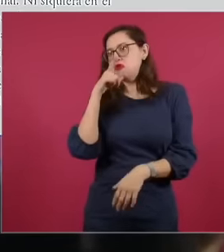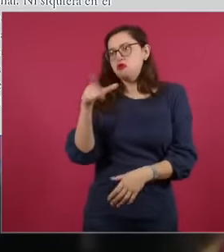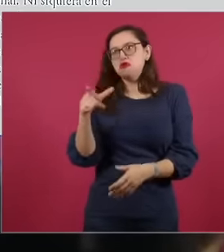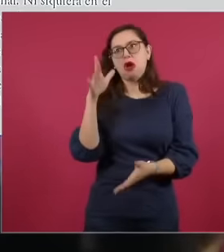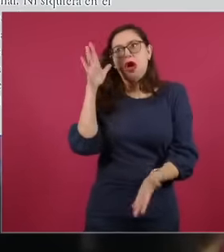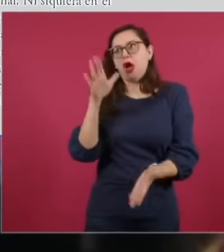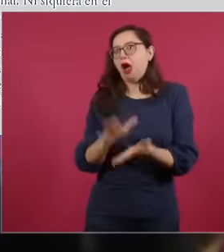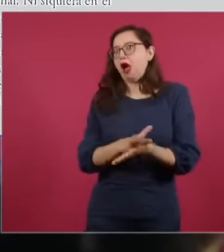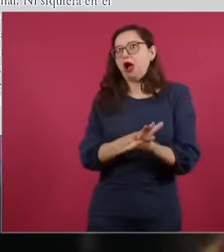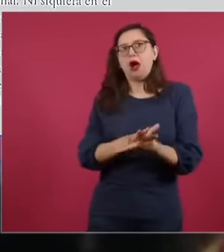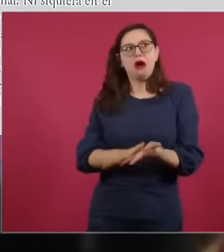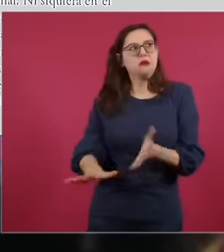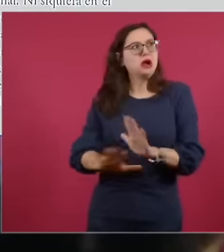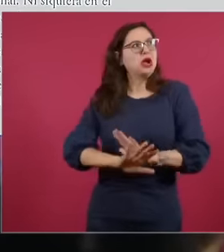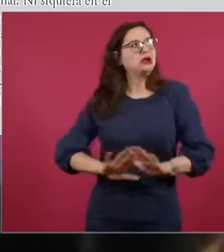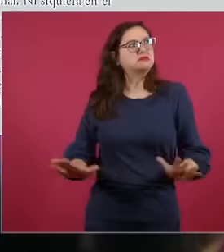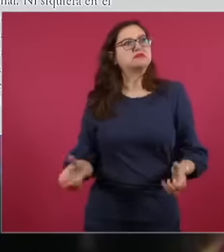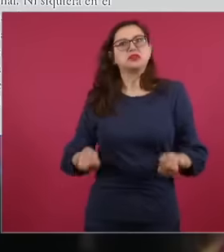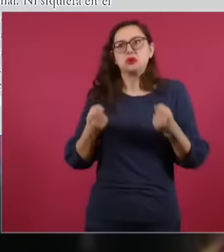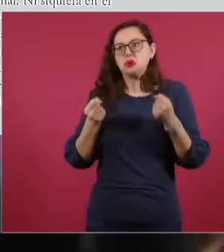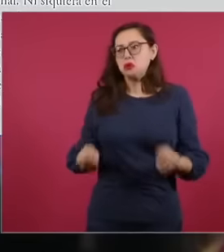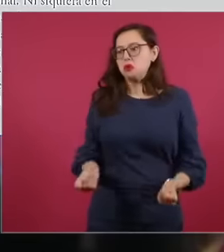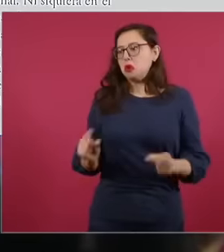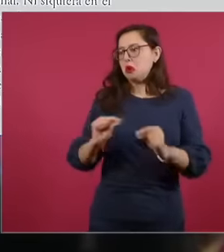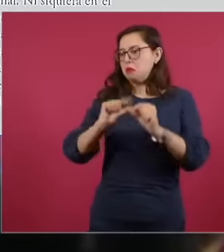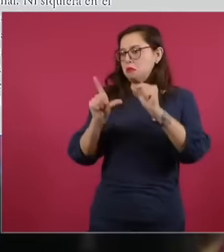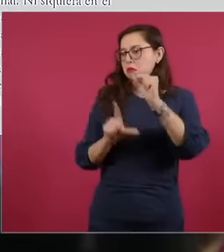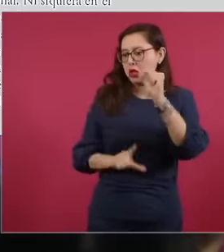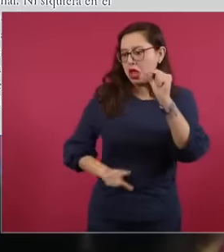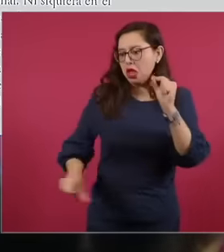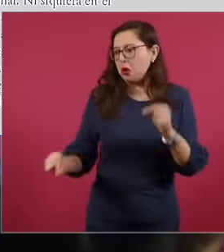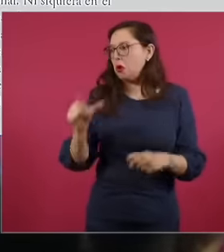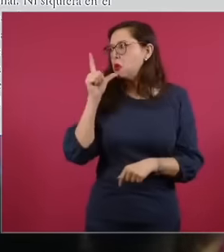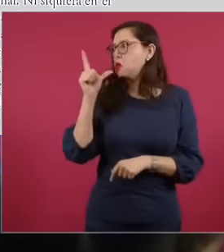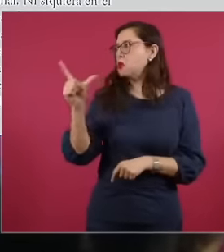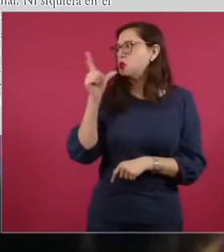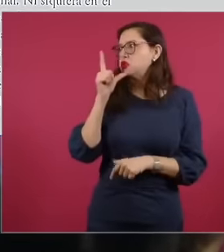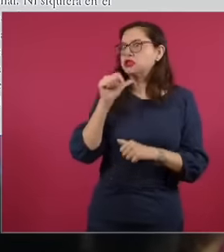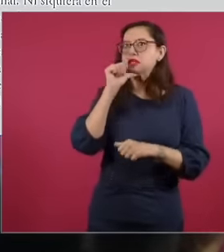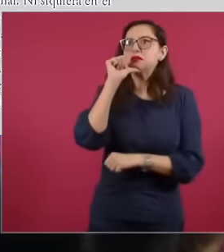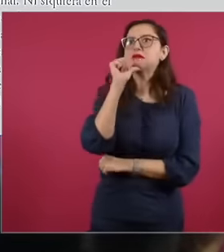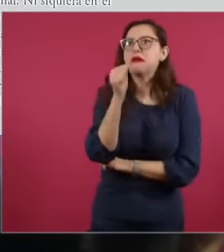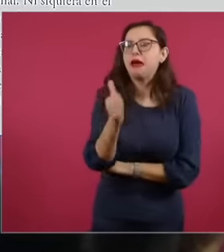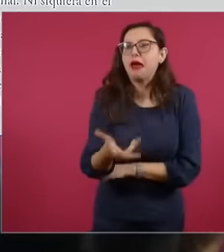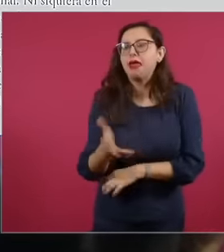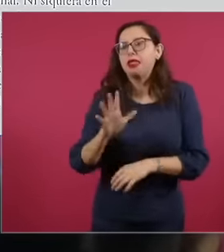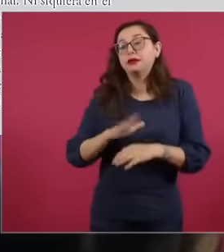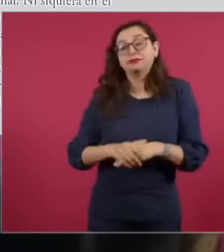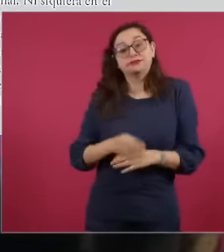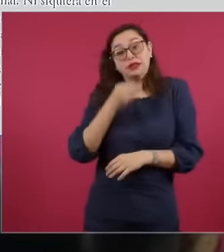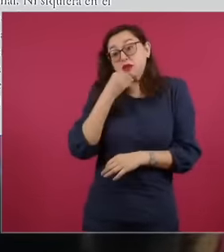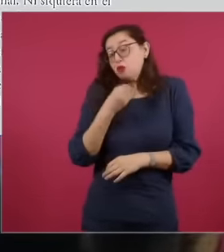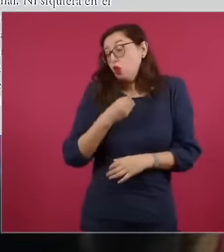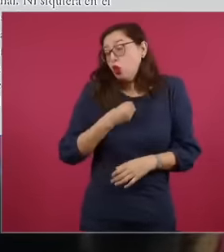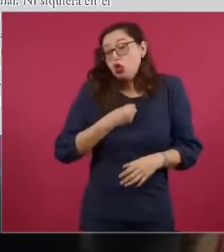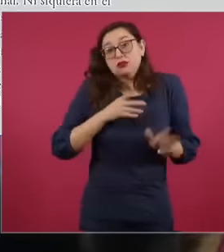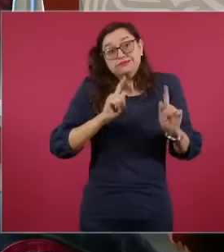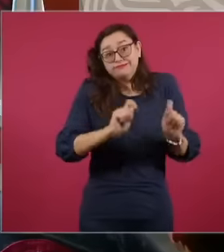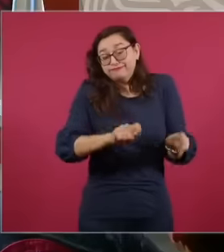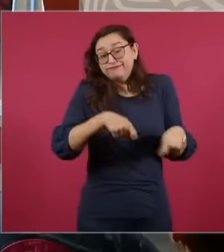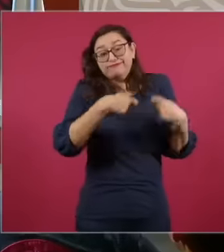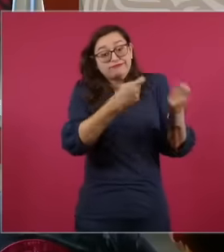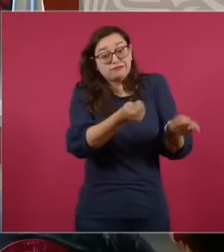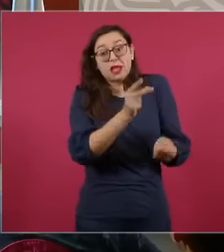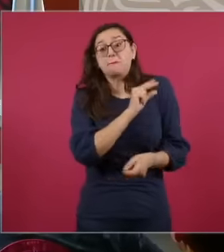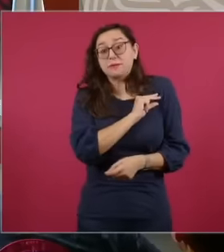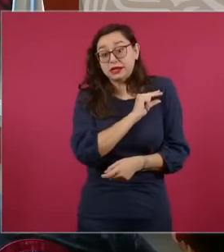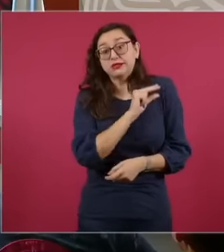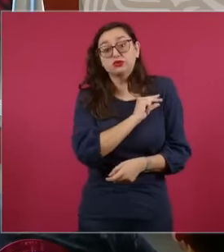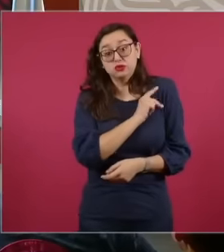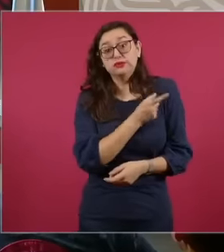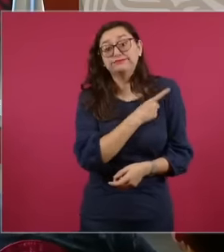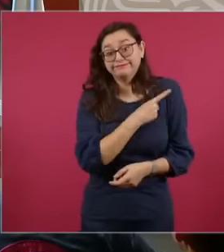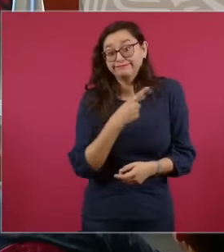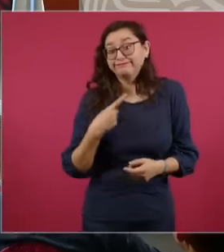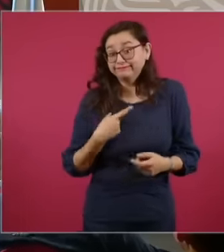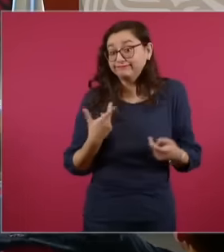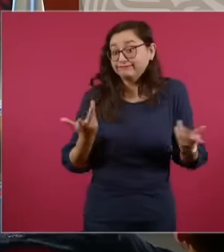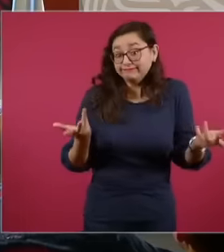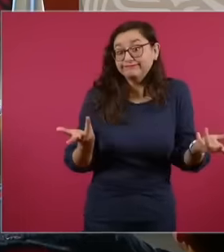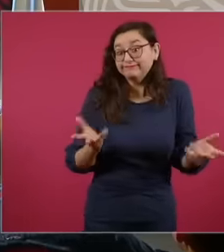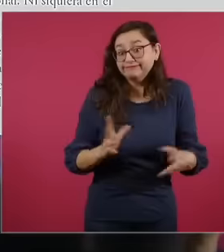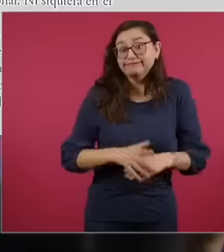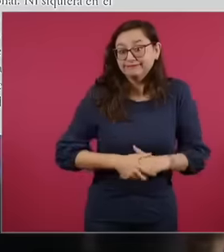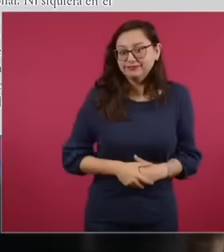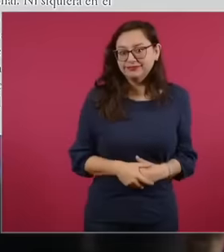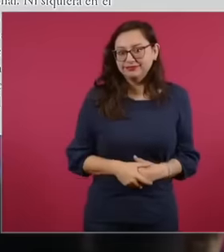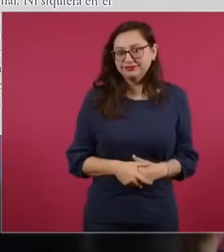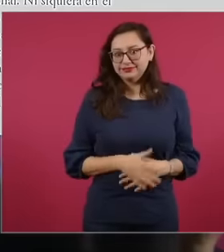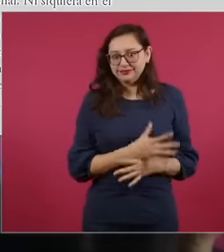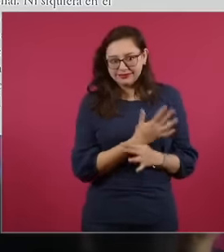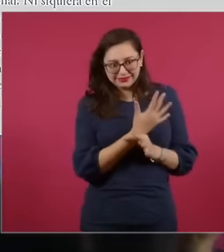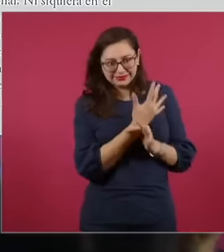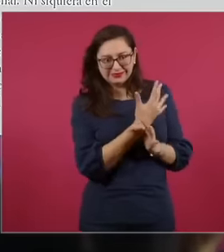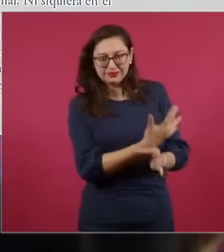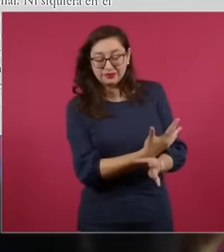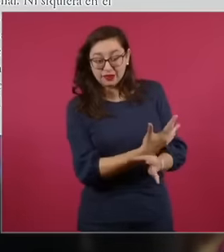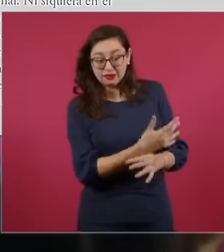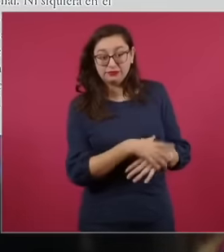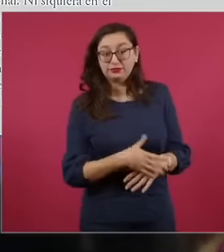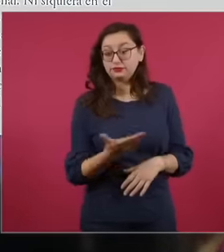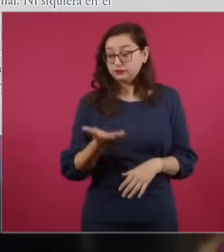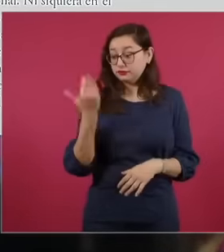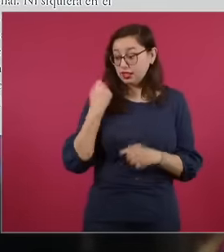to privatize to the point that when we reached only 38 percent of the electrical energy, after